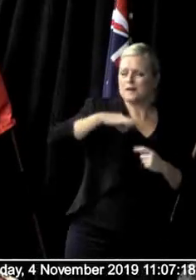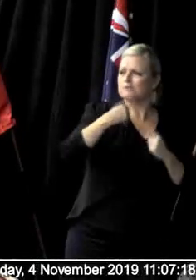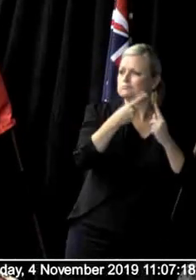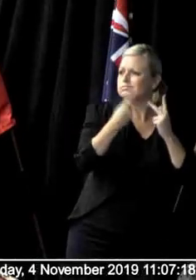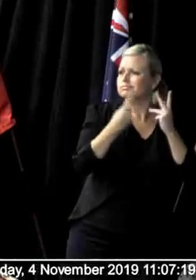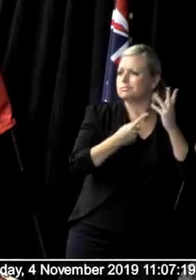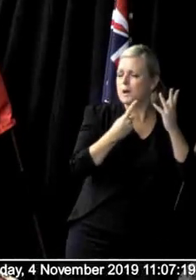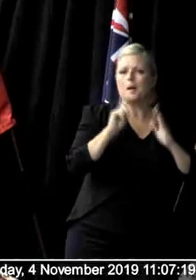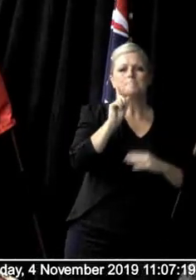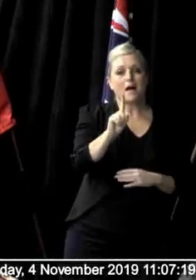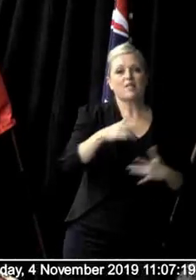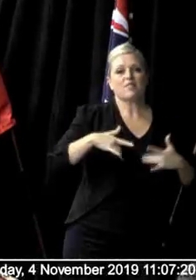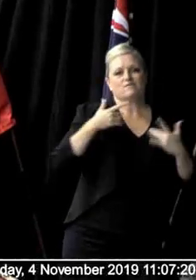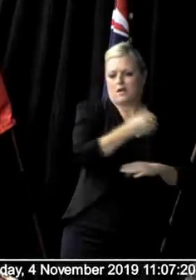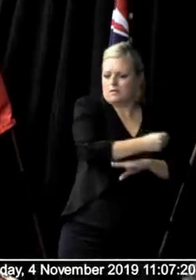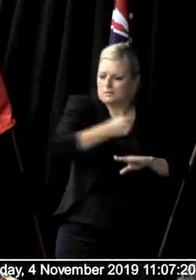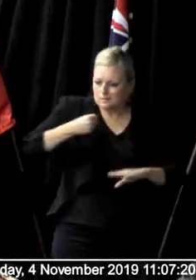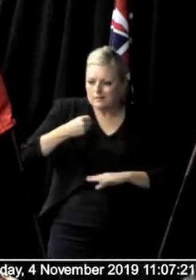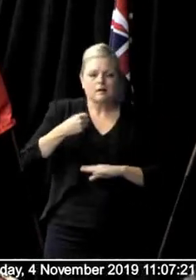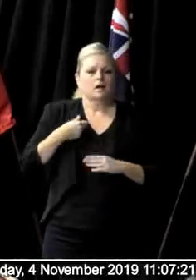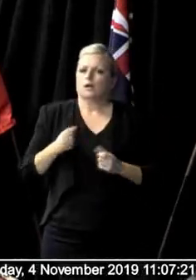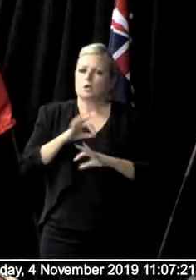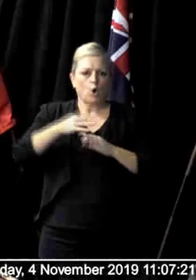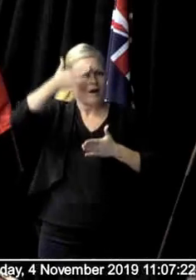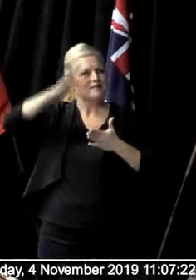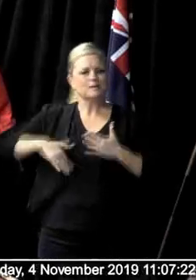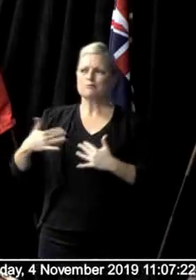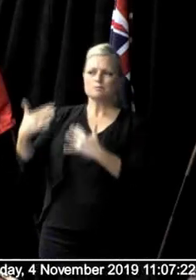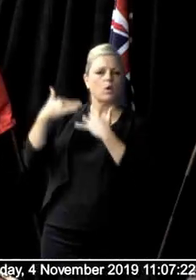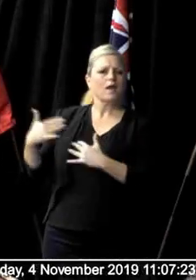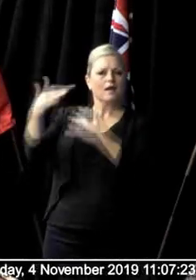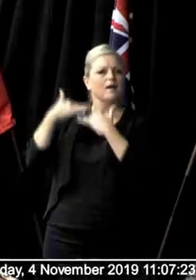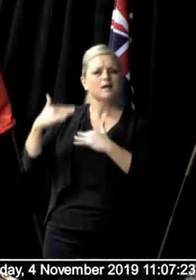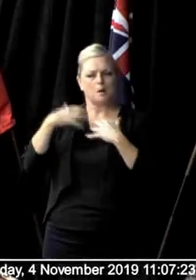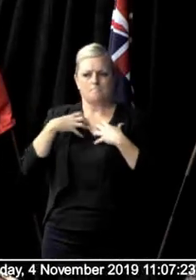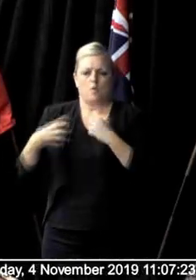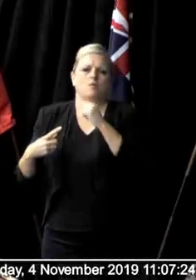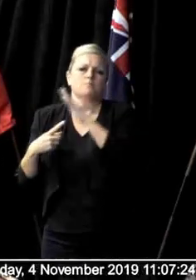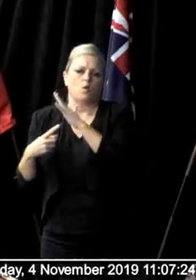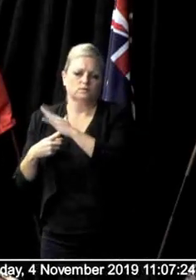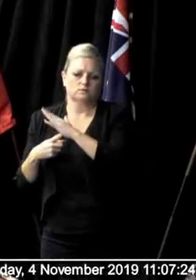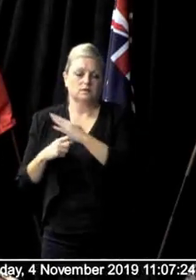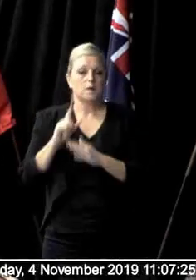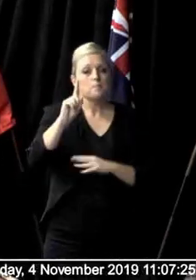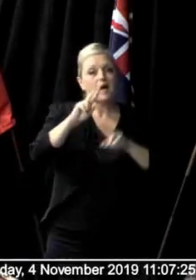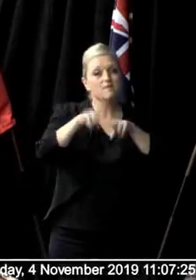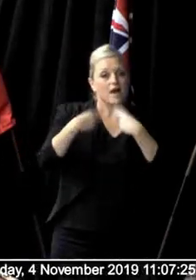they are listened to, and they are free from bullying. Children and families from low socioeconomic backgrounds